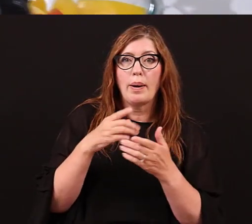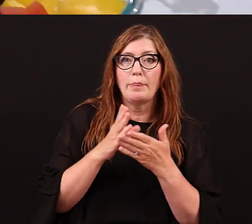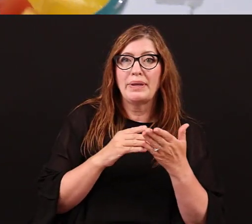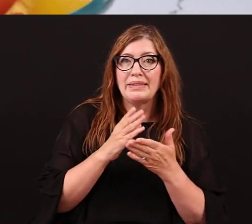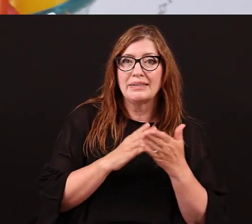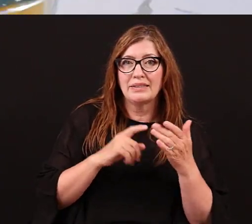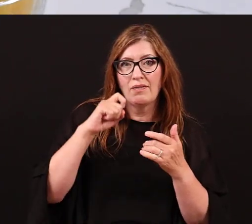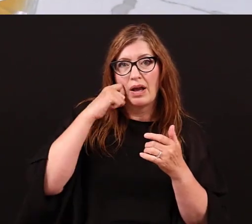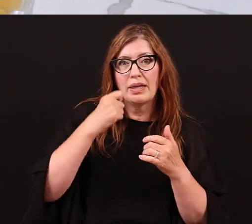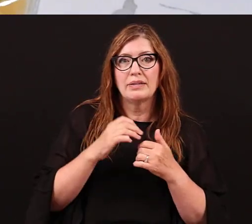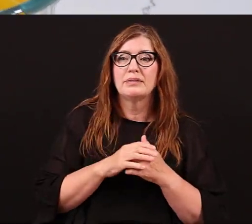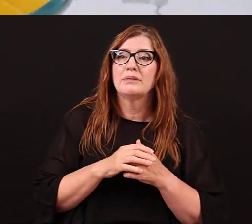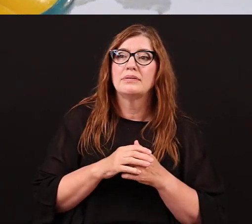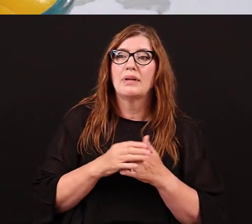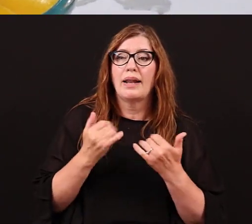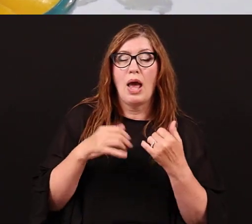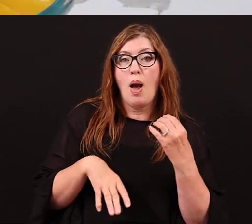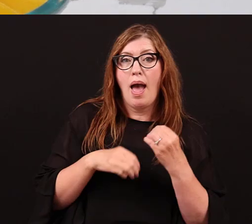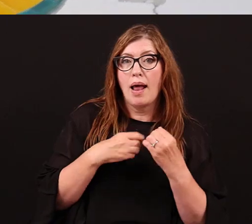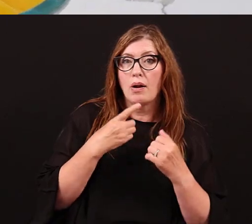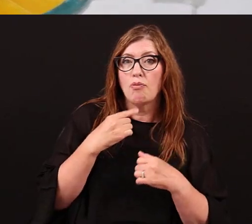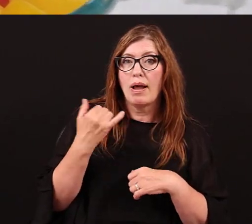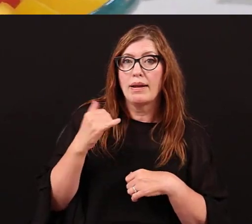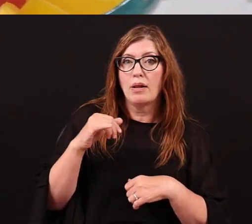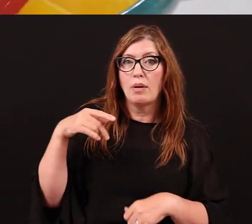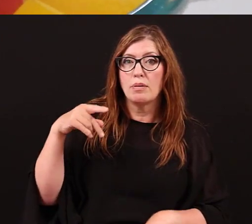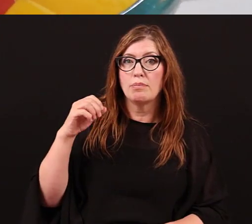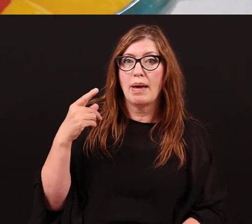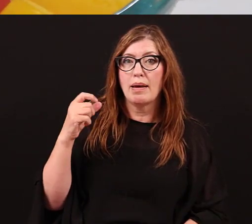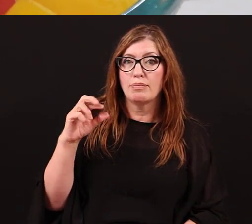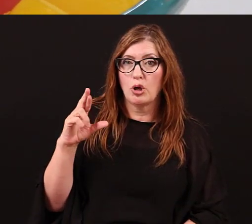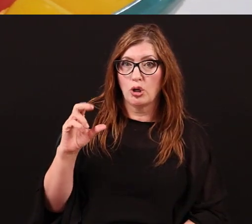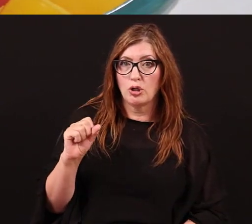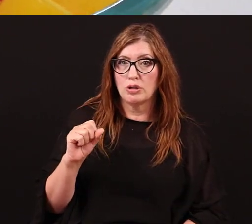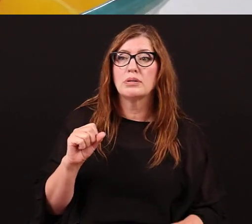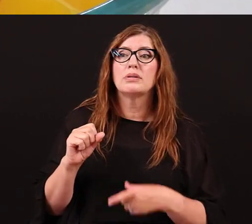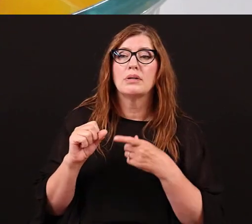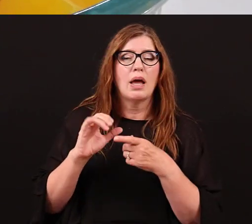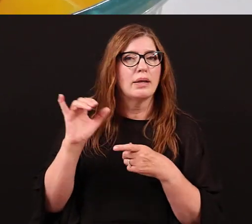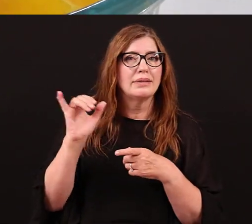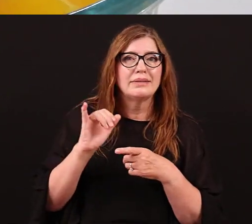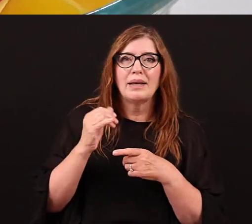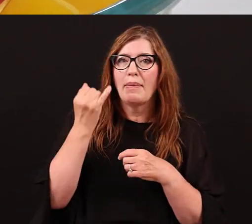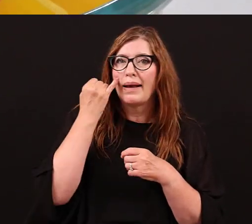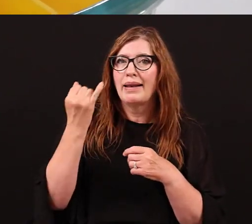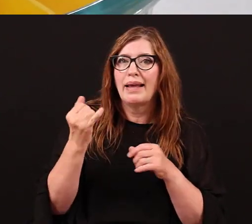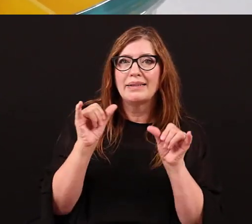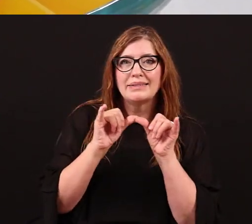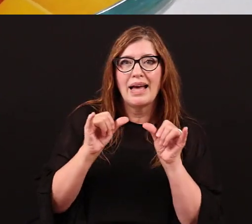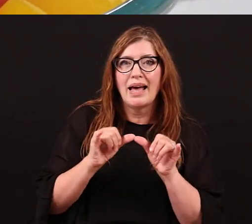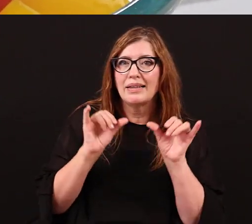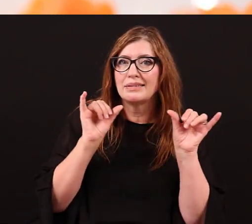Now we're gonna put the peppers, red and yellow. Same idea with this size, so they all roast evenly.